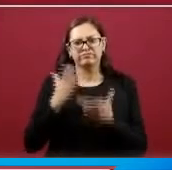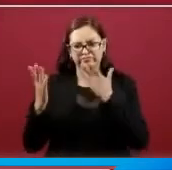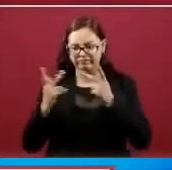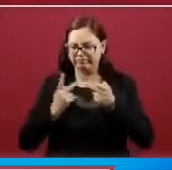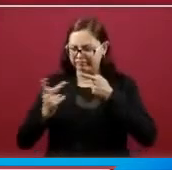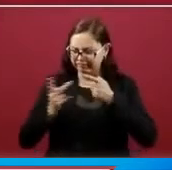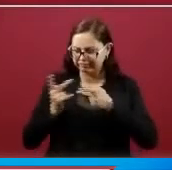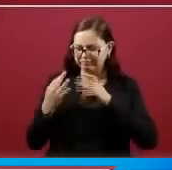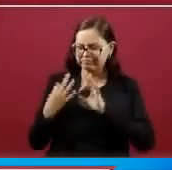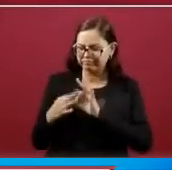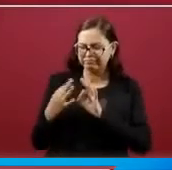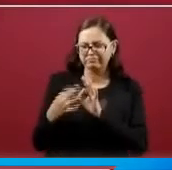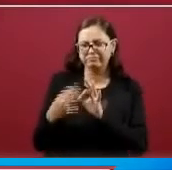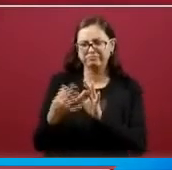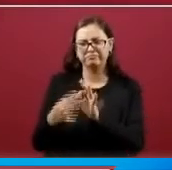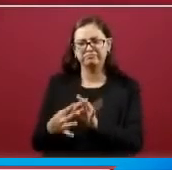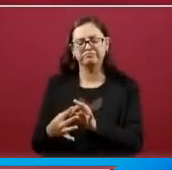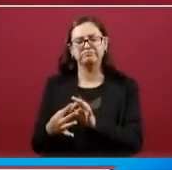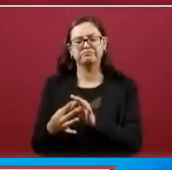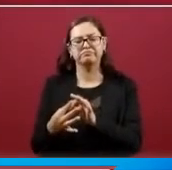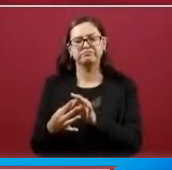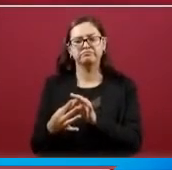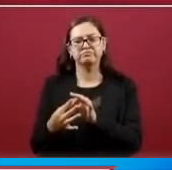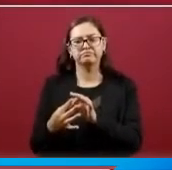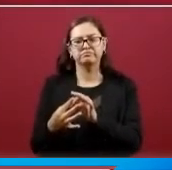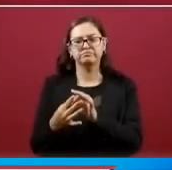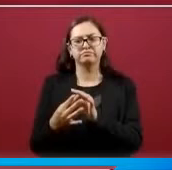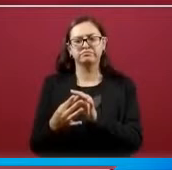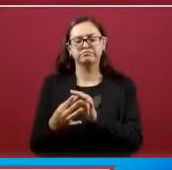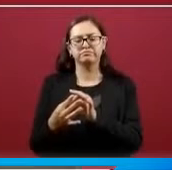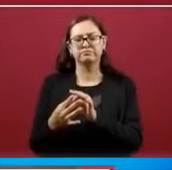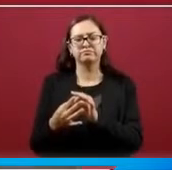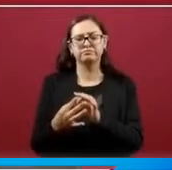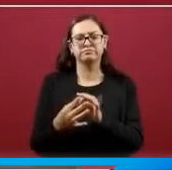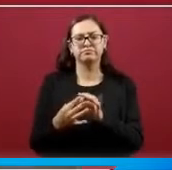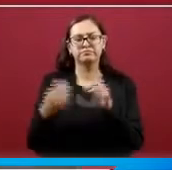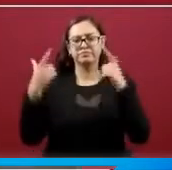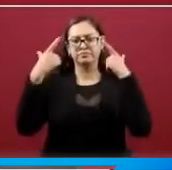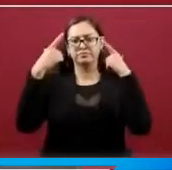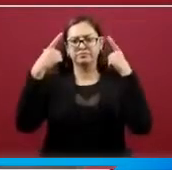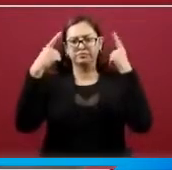José María Riobóo is an advisor to President Andrés Manuel López Obrador is a structural engineer